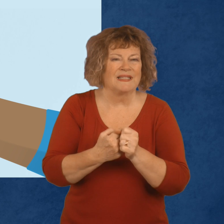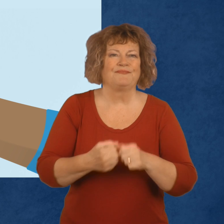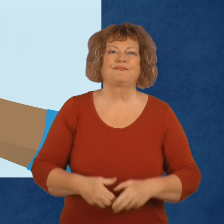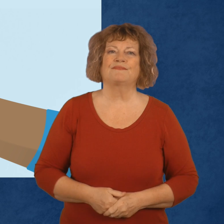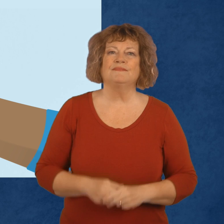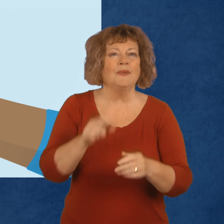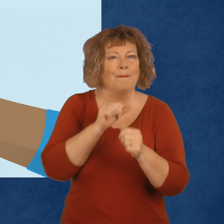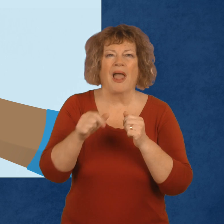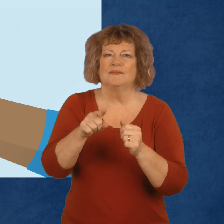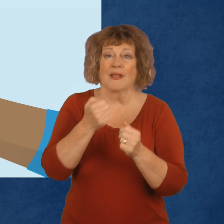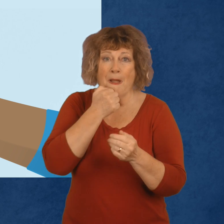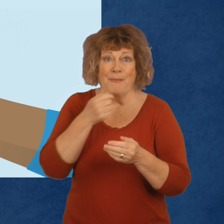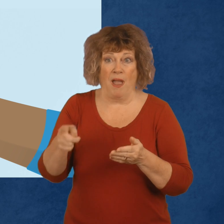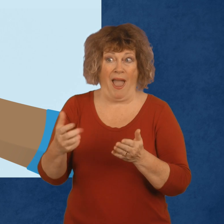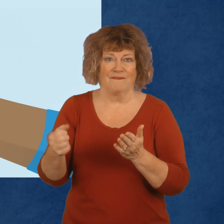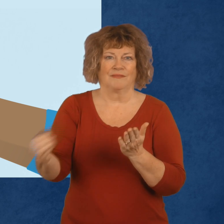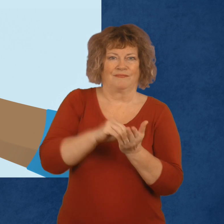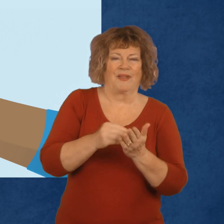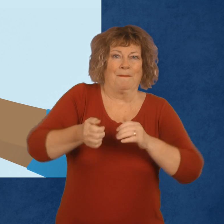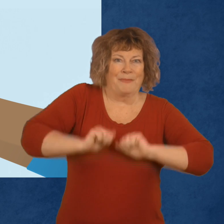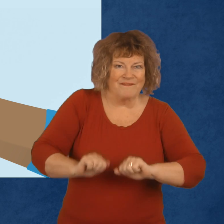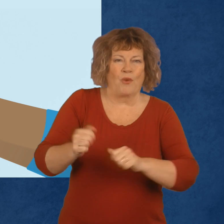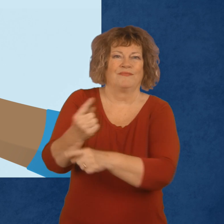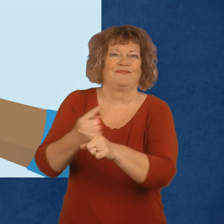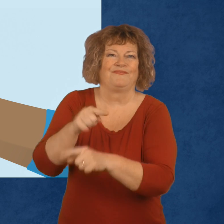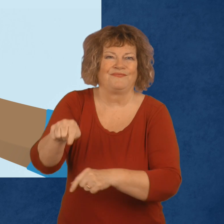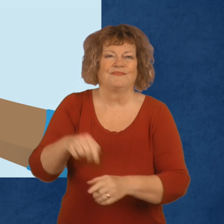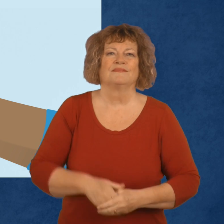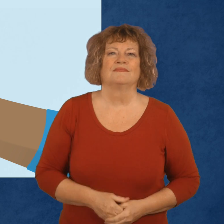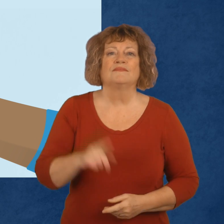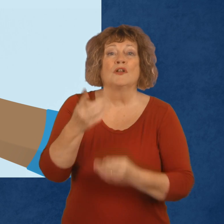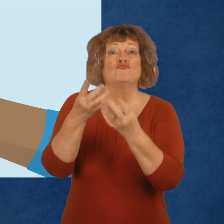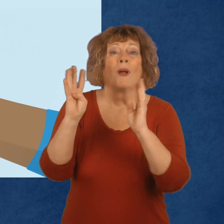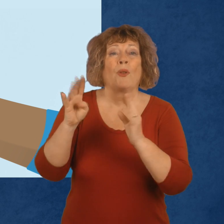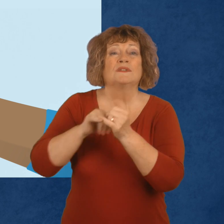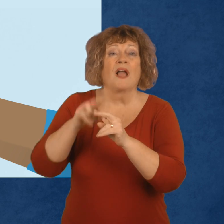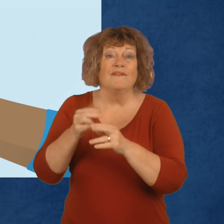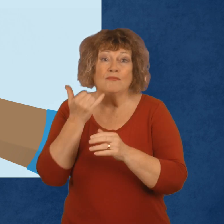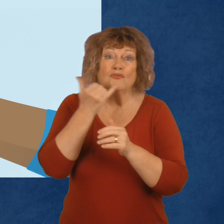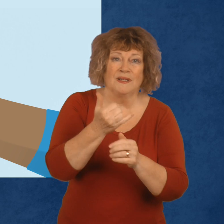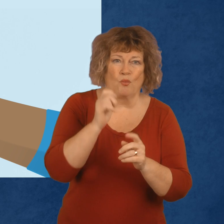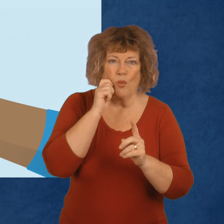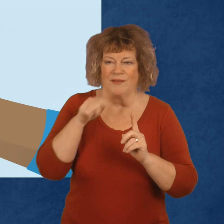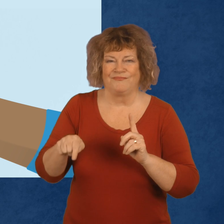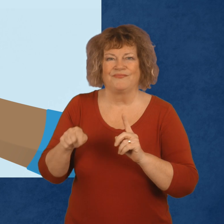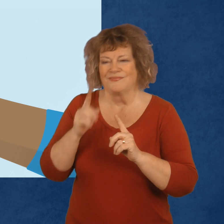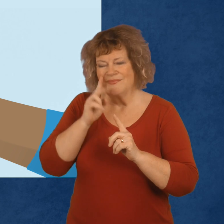If the tribunal staff ring you, they will normally use a withheld number. So if you get a call from a withheld number around the day of the hearing